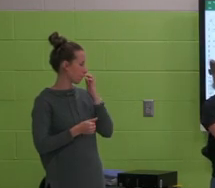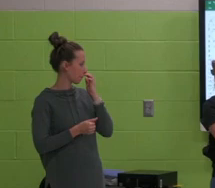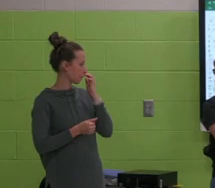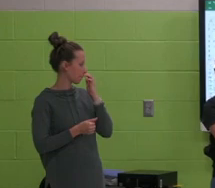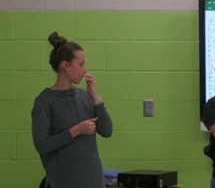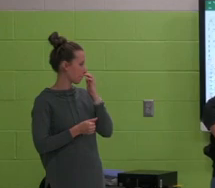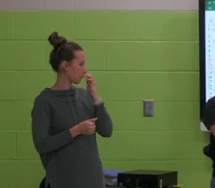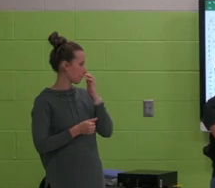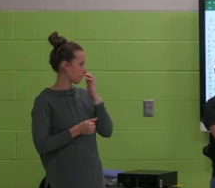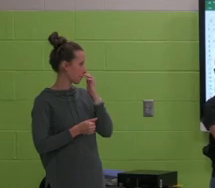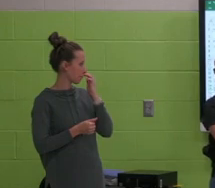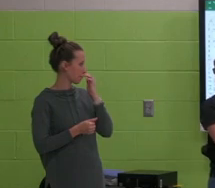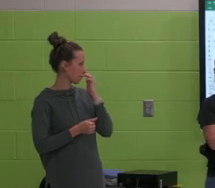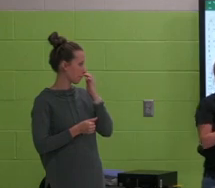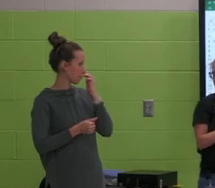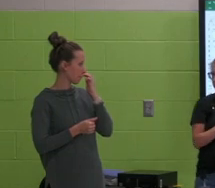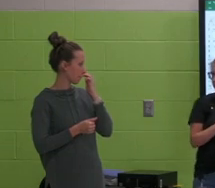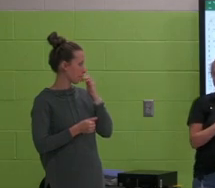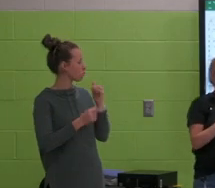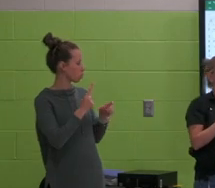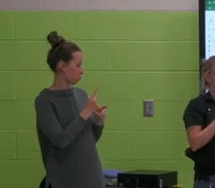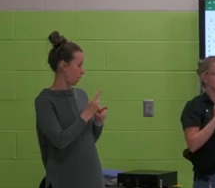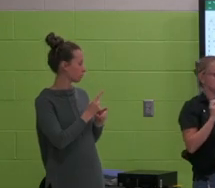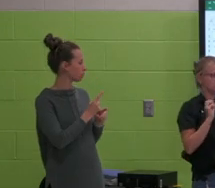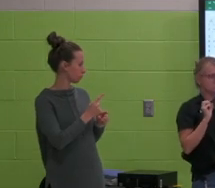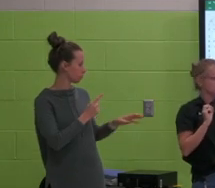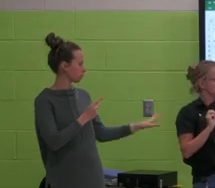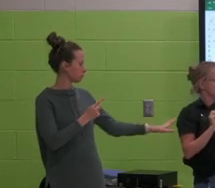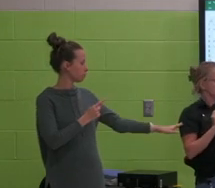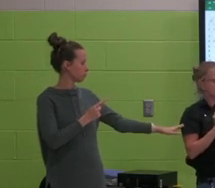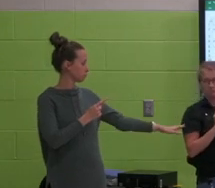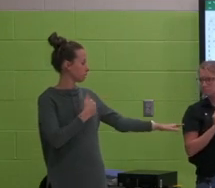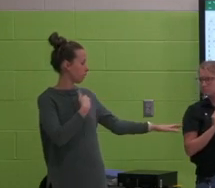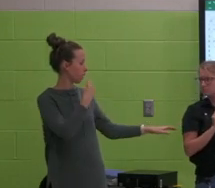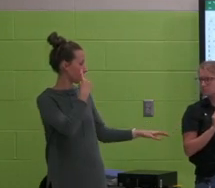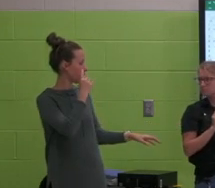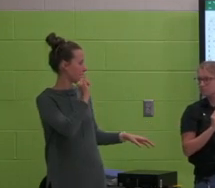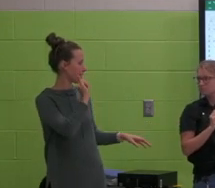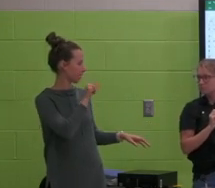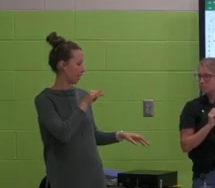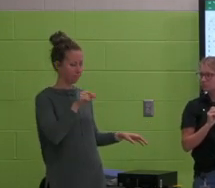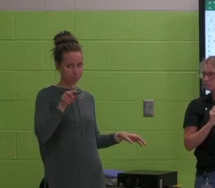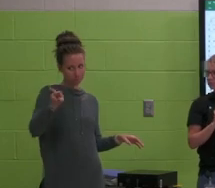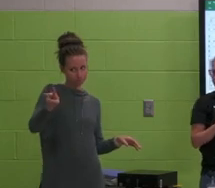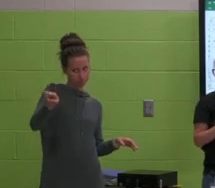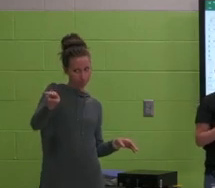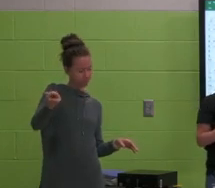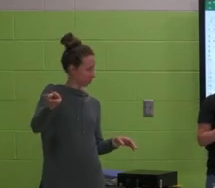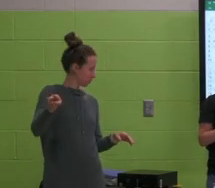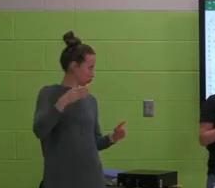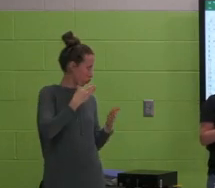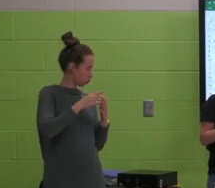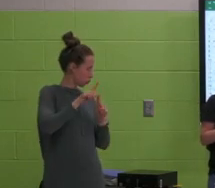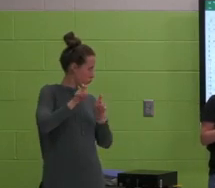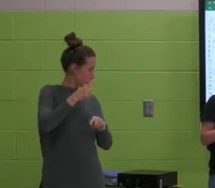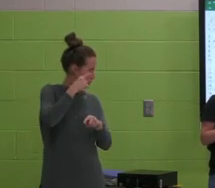those t-shirts absolutely absolutely and I think that is a that is a marshall Kelly question um so